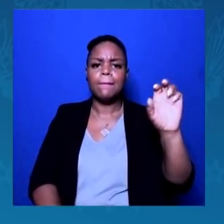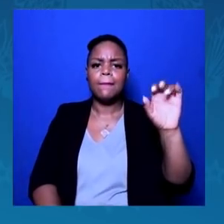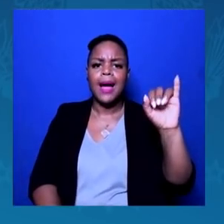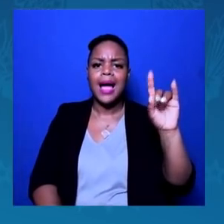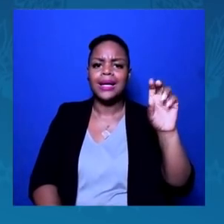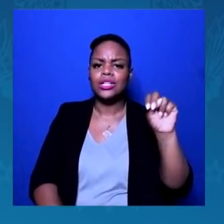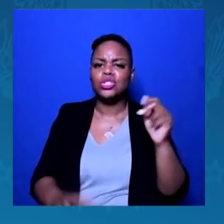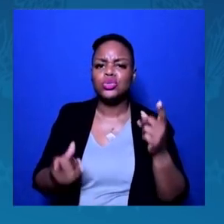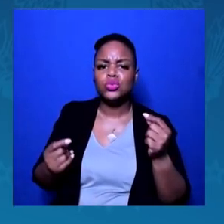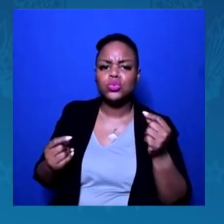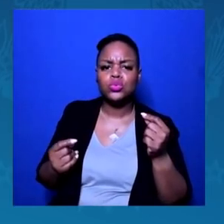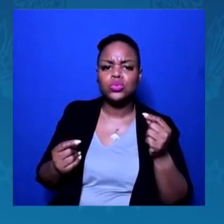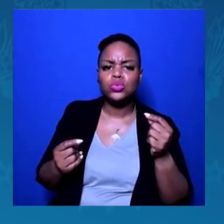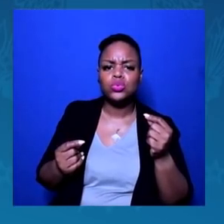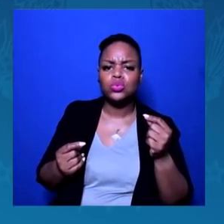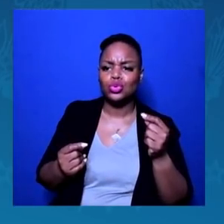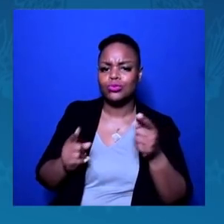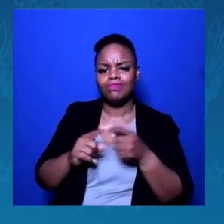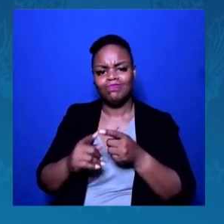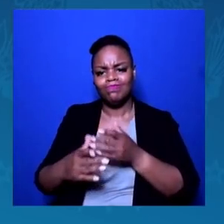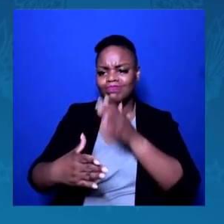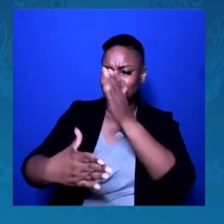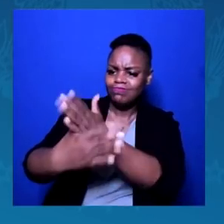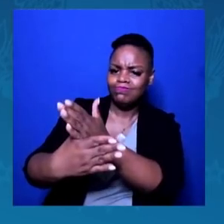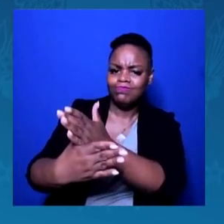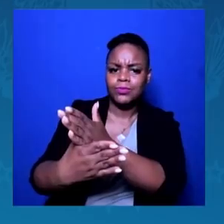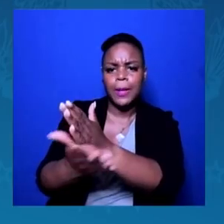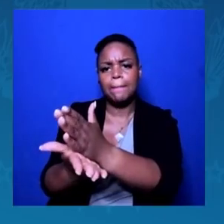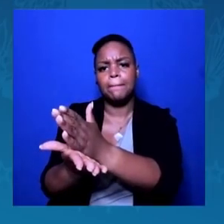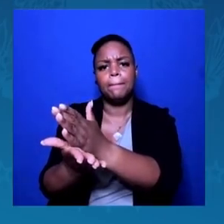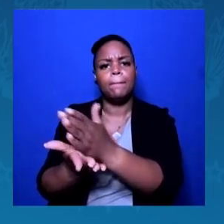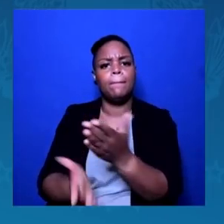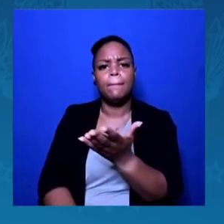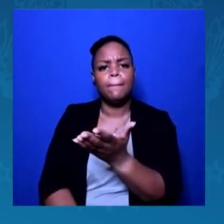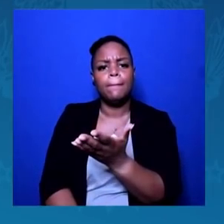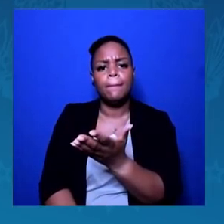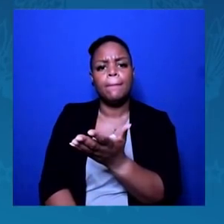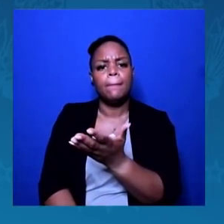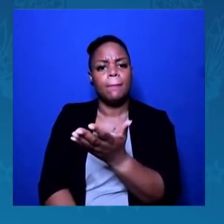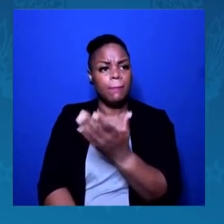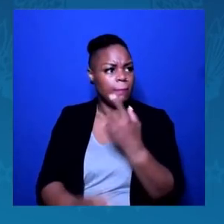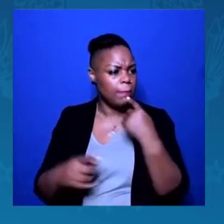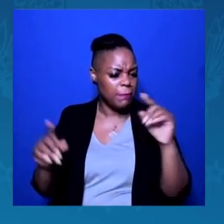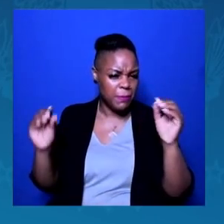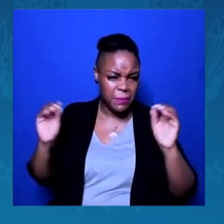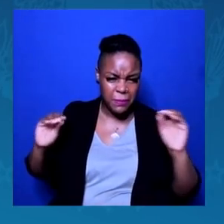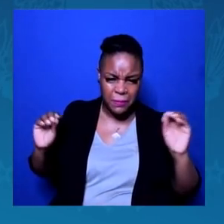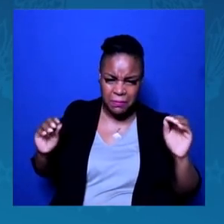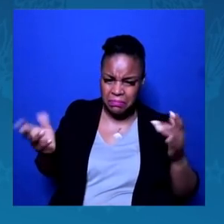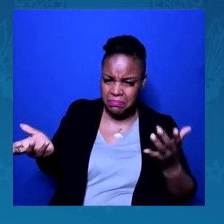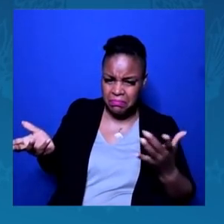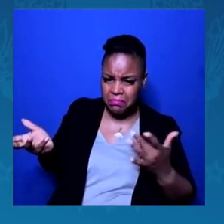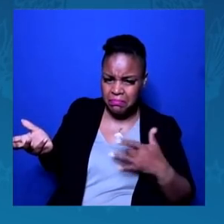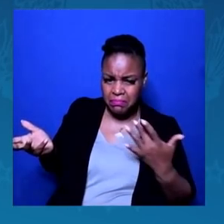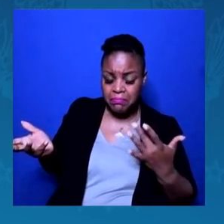would the administration consider significantly increasing its military presence in the South China Sea or sanctions? The Vice President: Yeah,